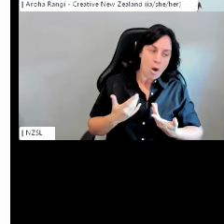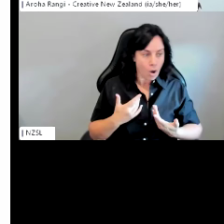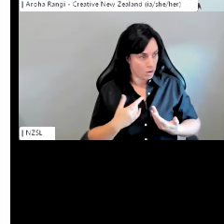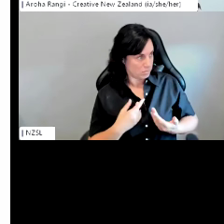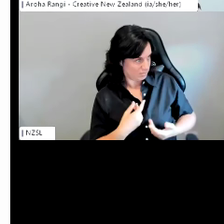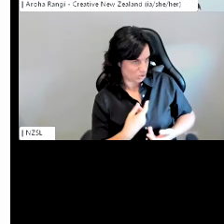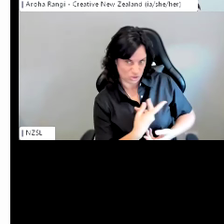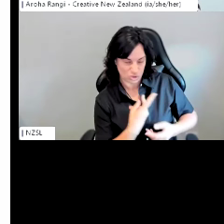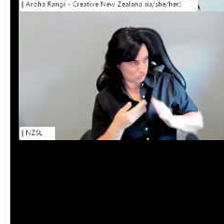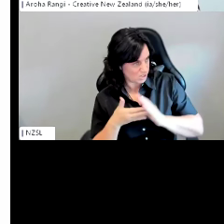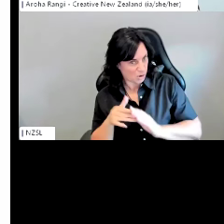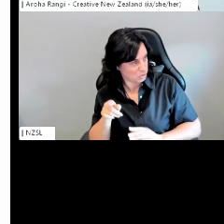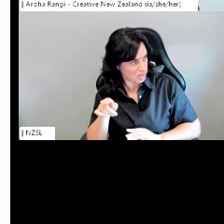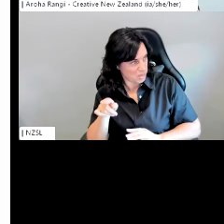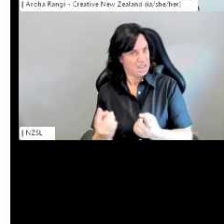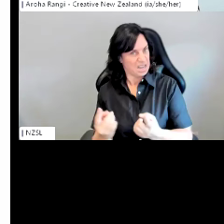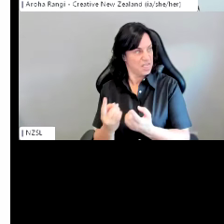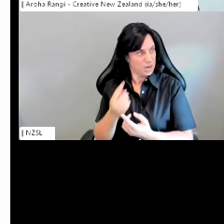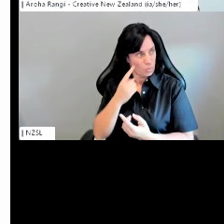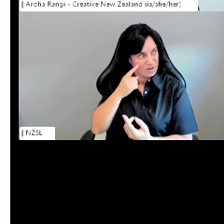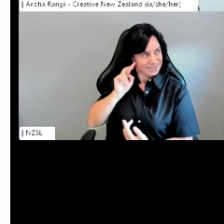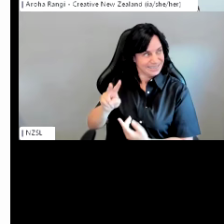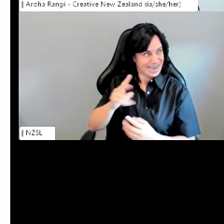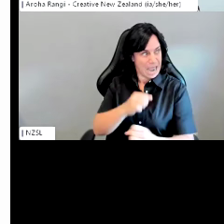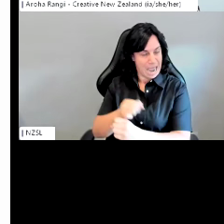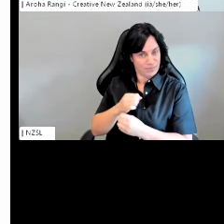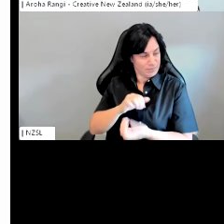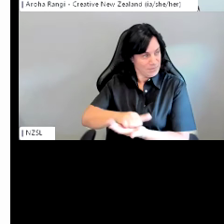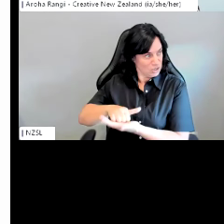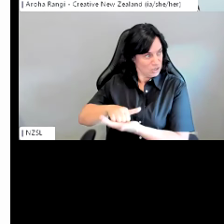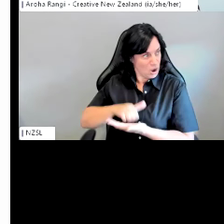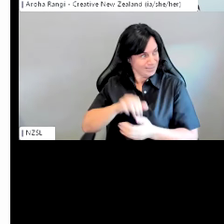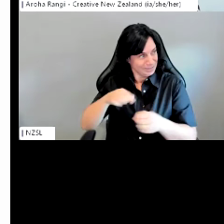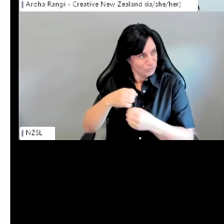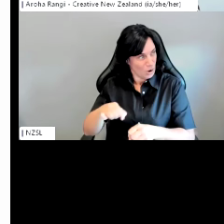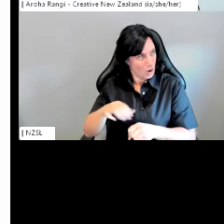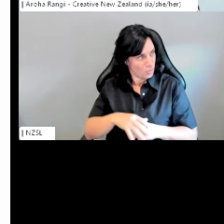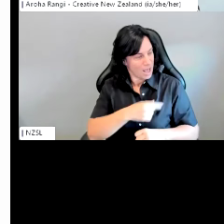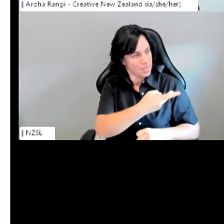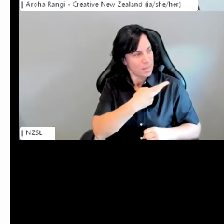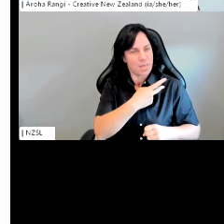thing that we've seen? And then uh after thinking about it thought actually let's not go. I think